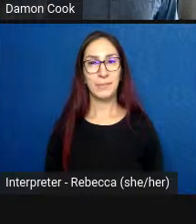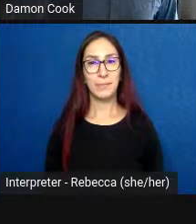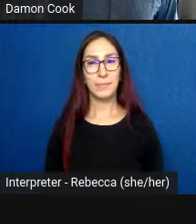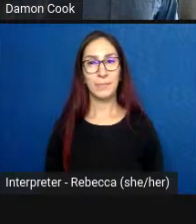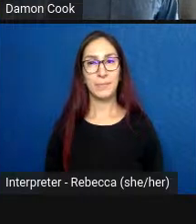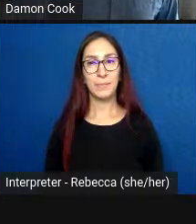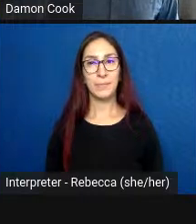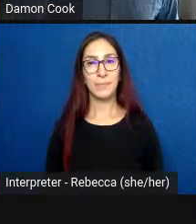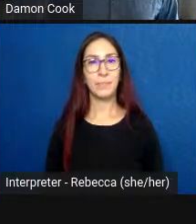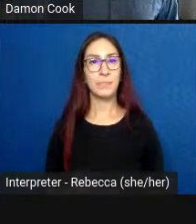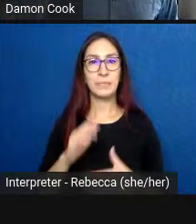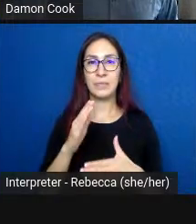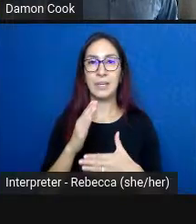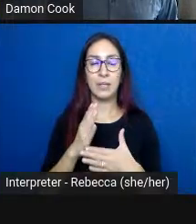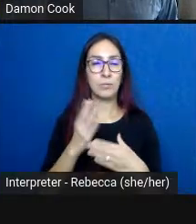I am at D Cook